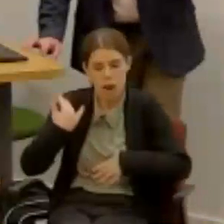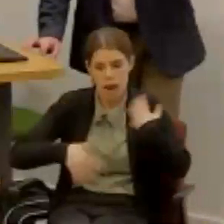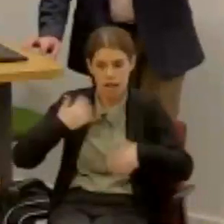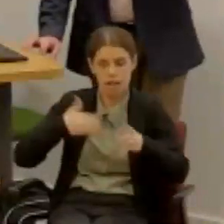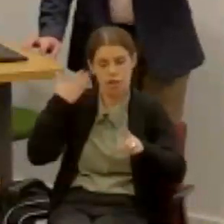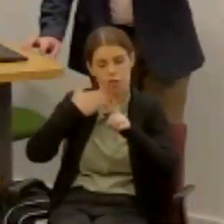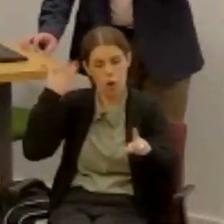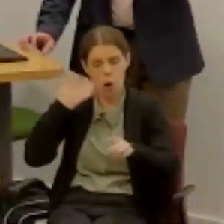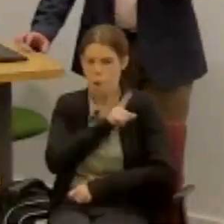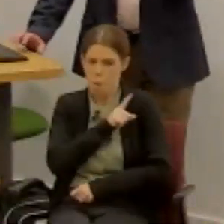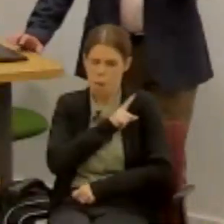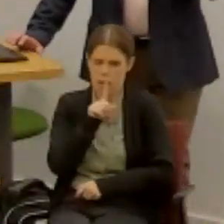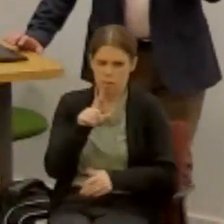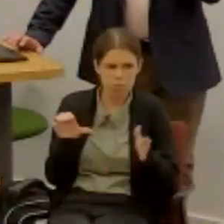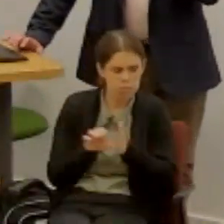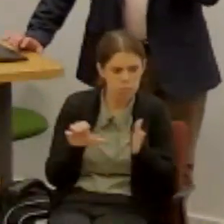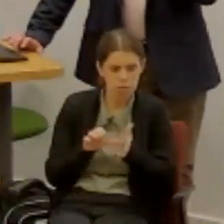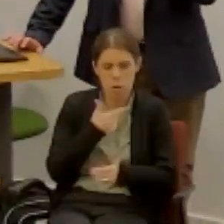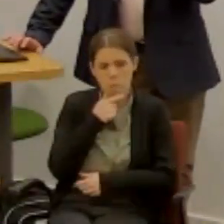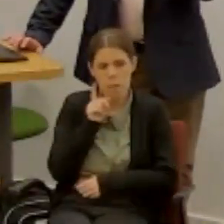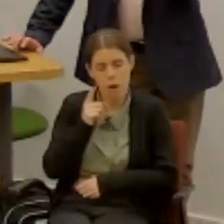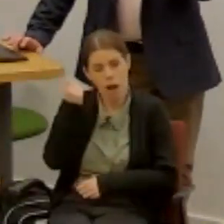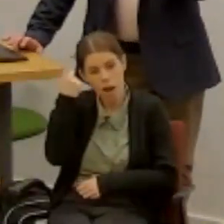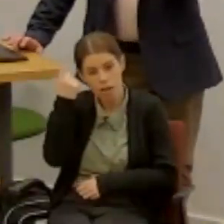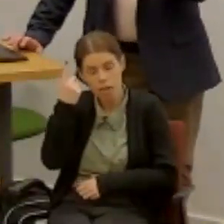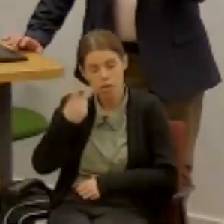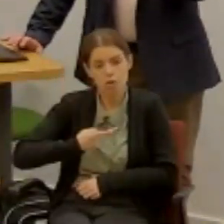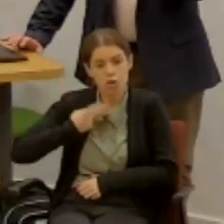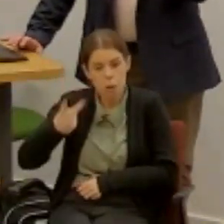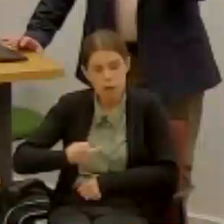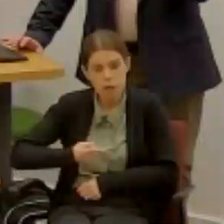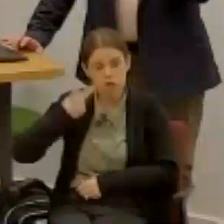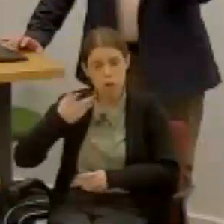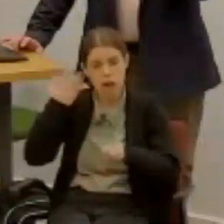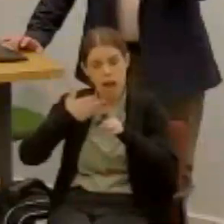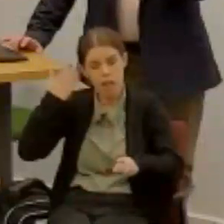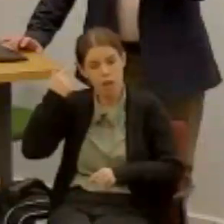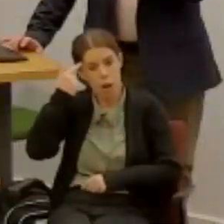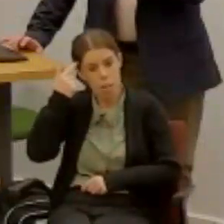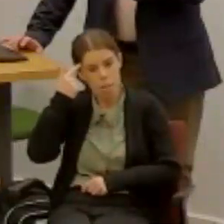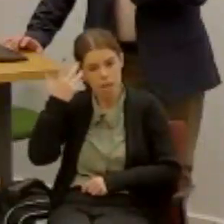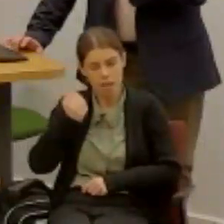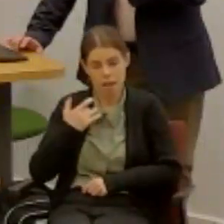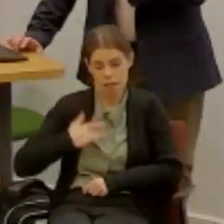I guess it's so hard for some people to understand that repeatedly impacting and injuring your brain could leave you with some lifelong problems.